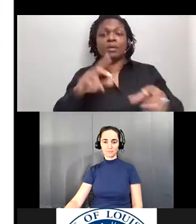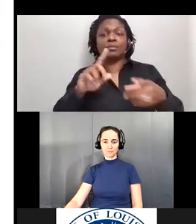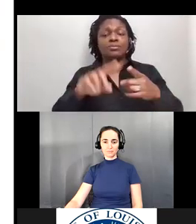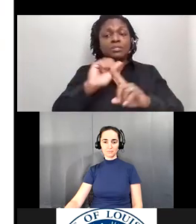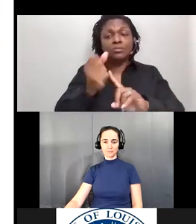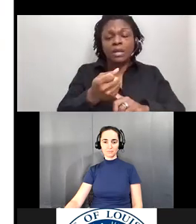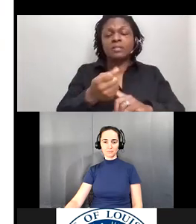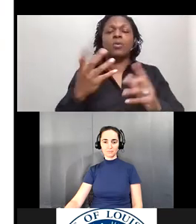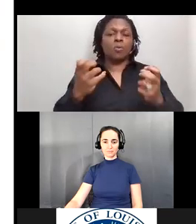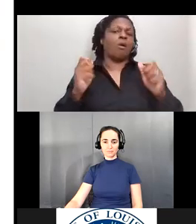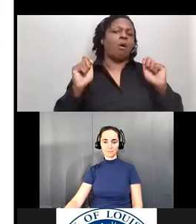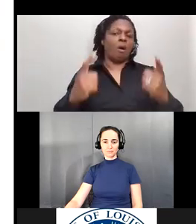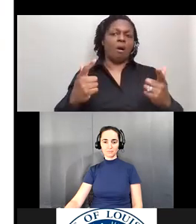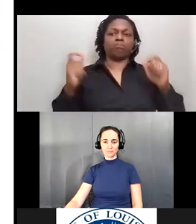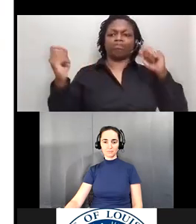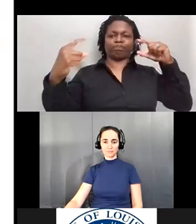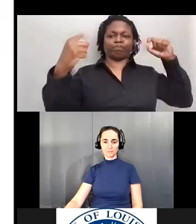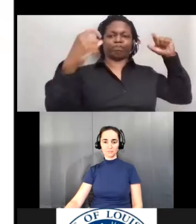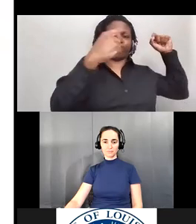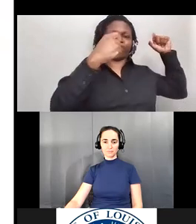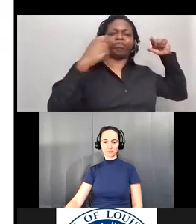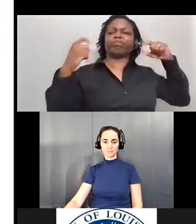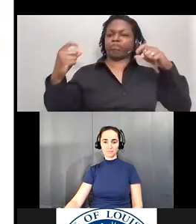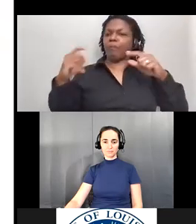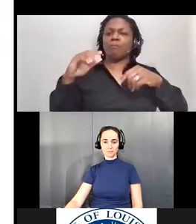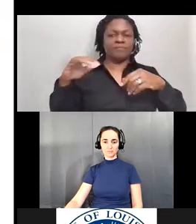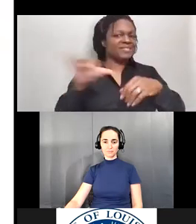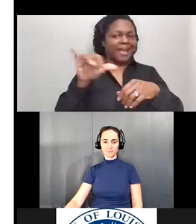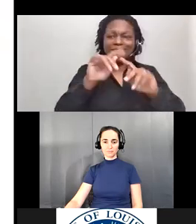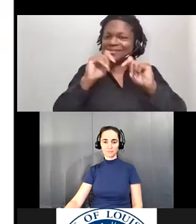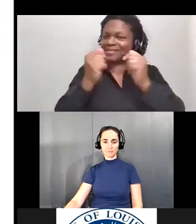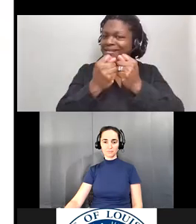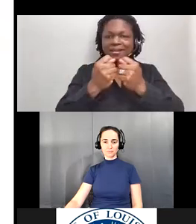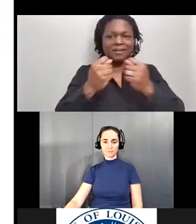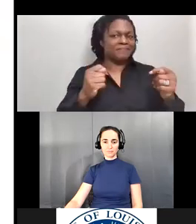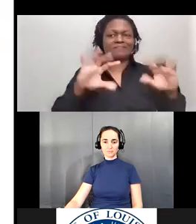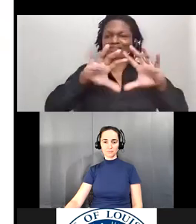the same page and, and I'll leave that up to parents and or the caregivers, when you're